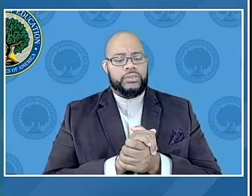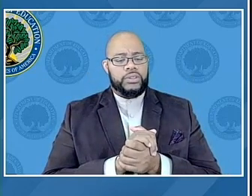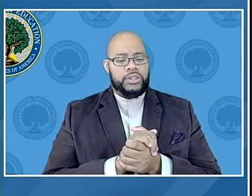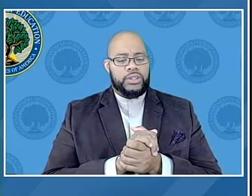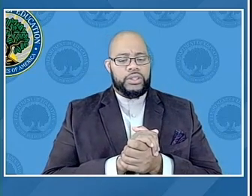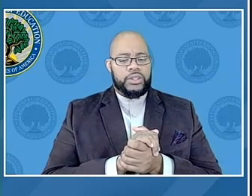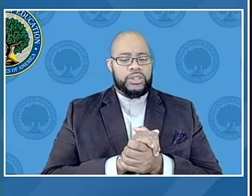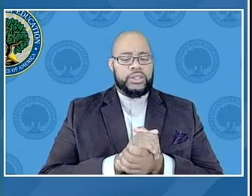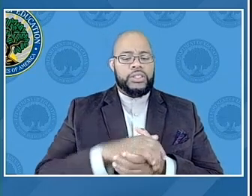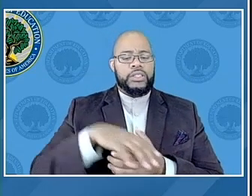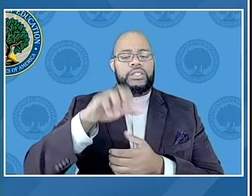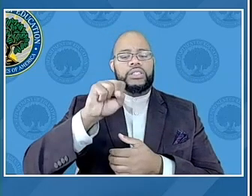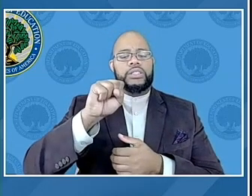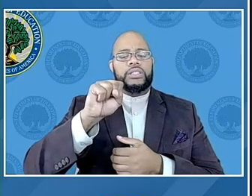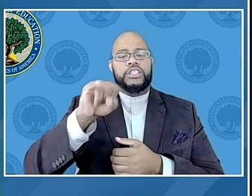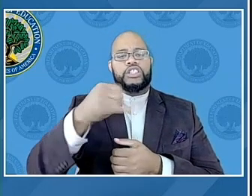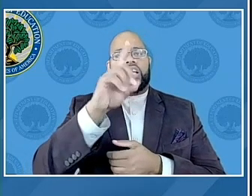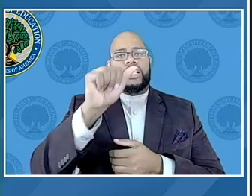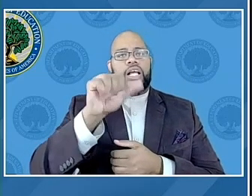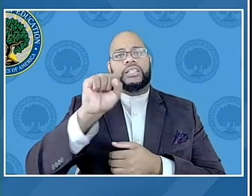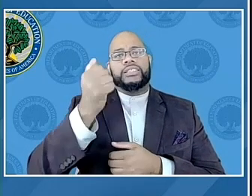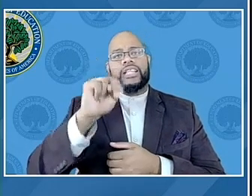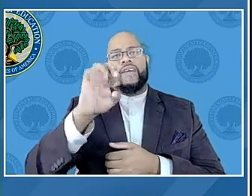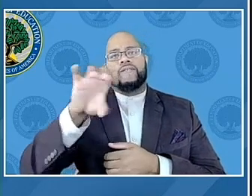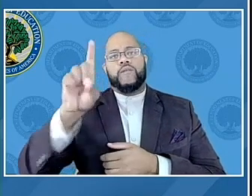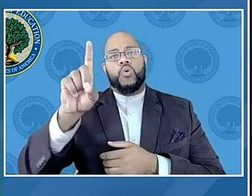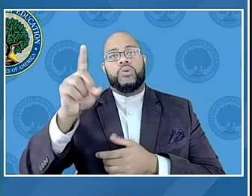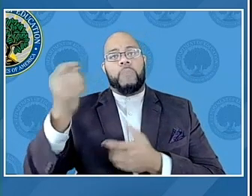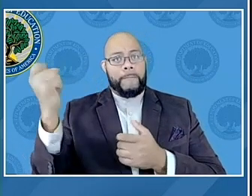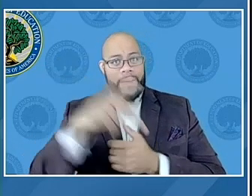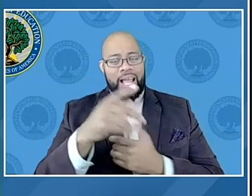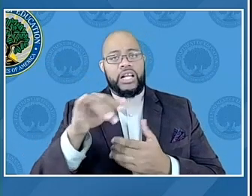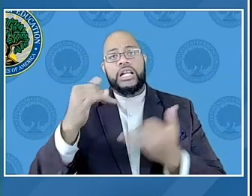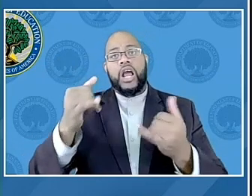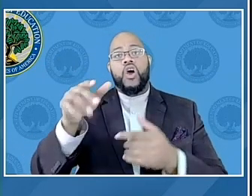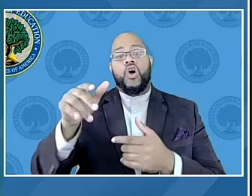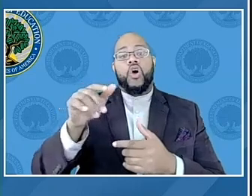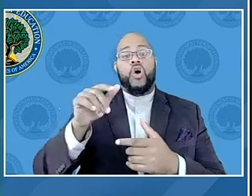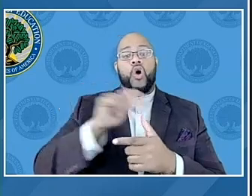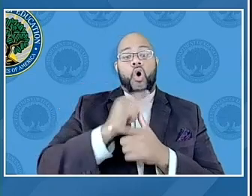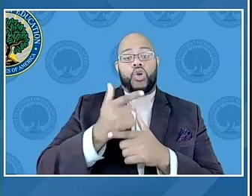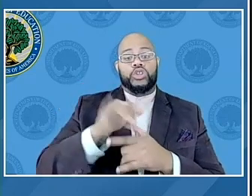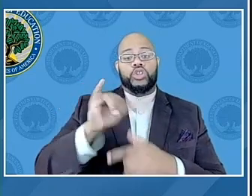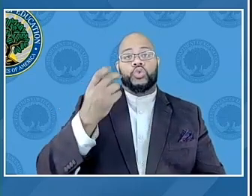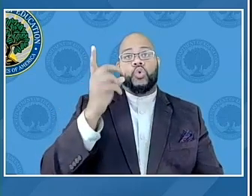the primary and her alternate, Jordan Nellums, has gone off camera. Welcome back, Jada.